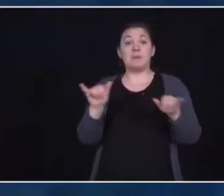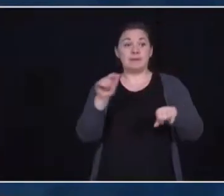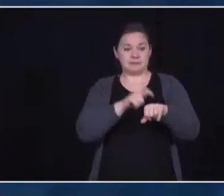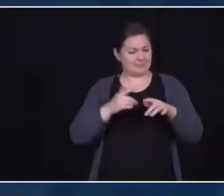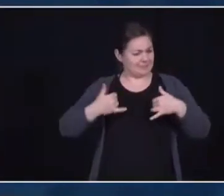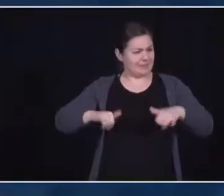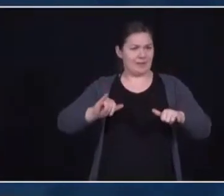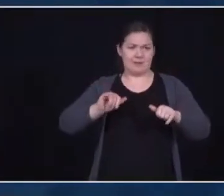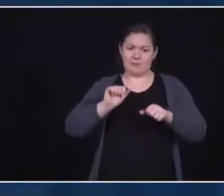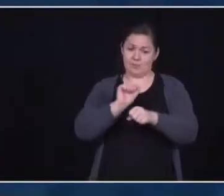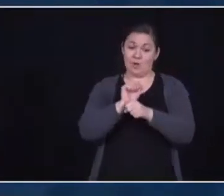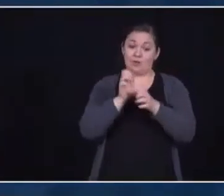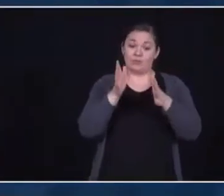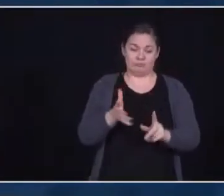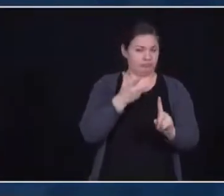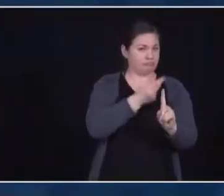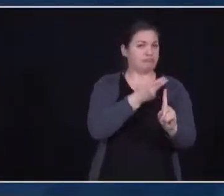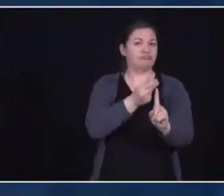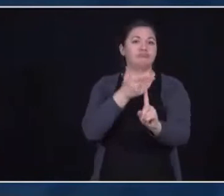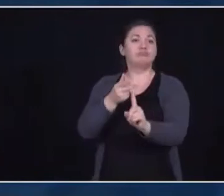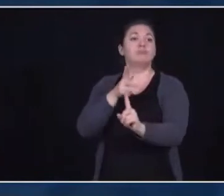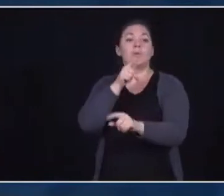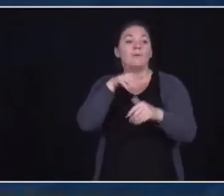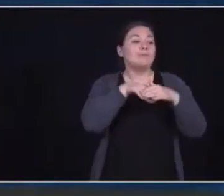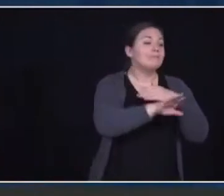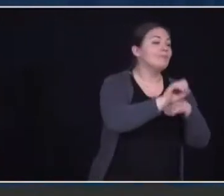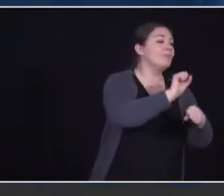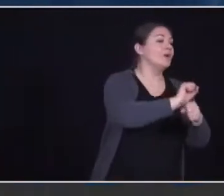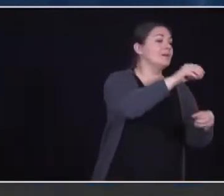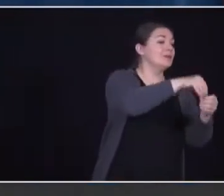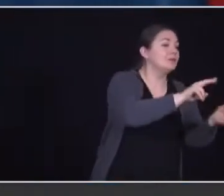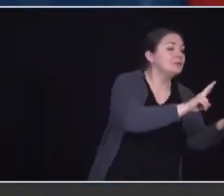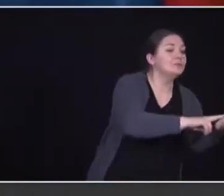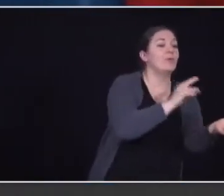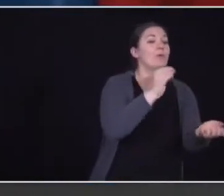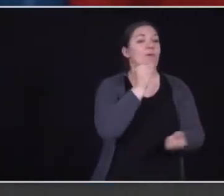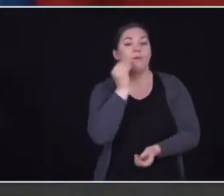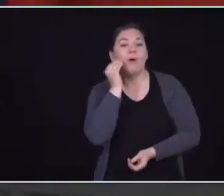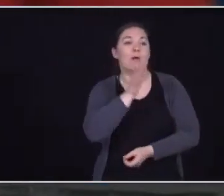this week. We are doing it as soon as we can with Madrona